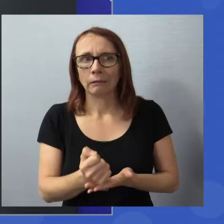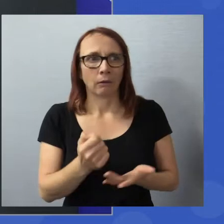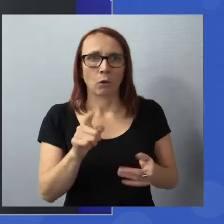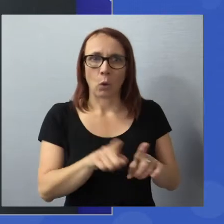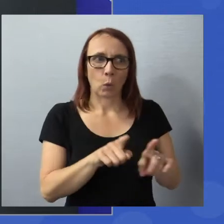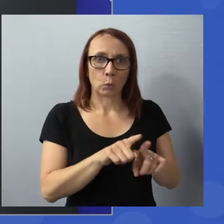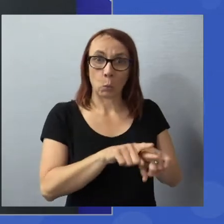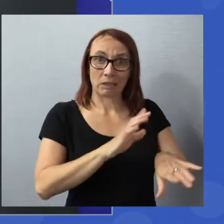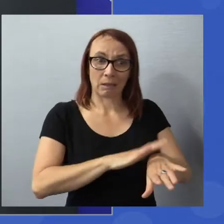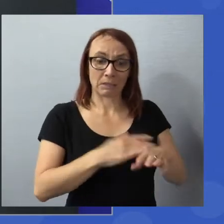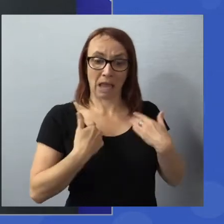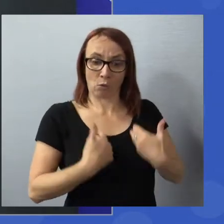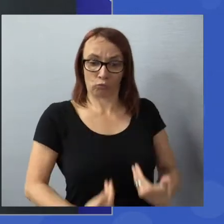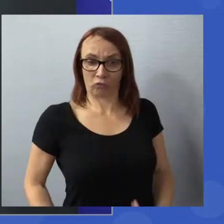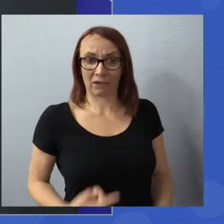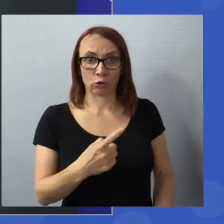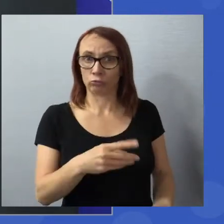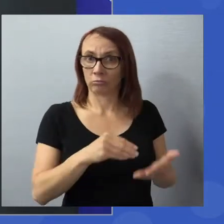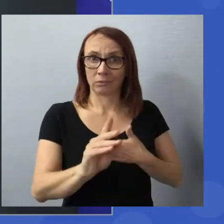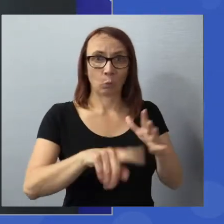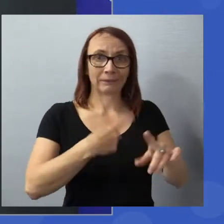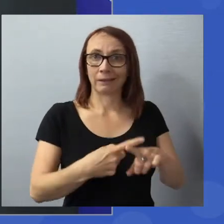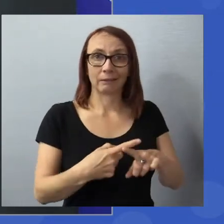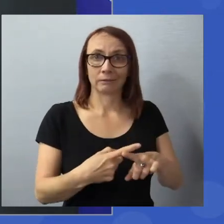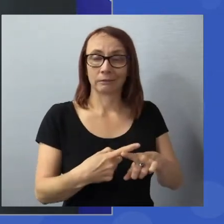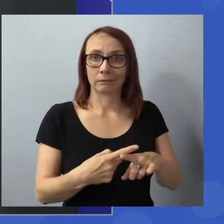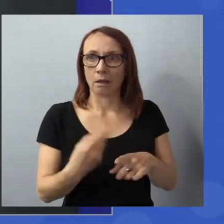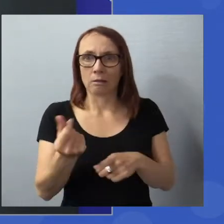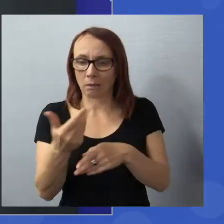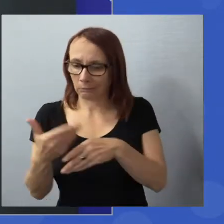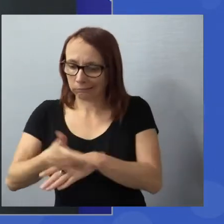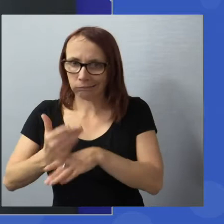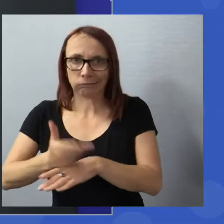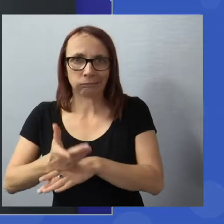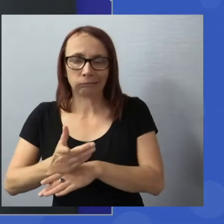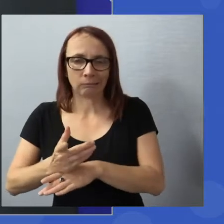this you know people are working hard and are still poor virgin 21st century